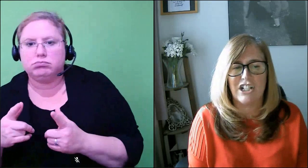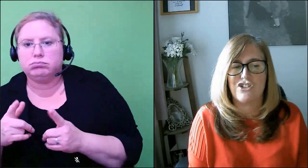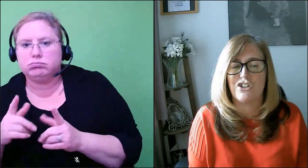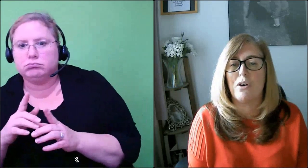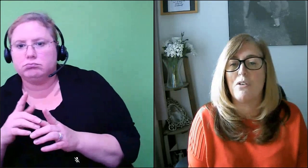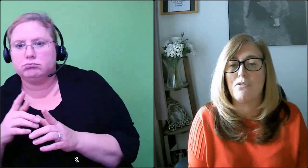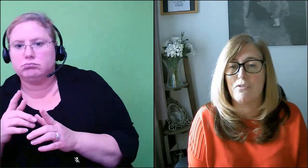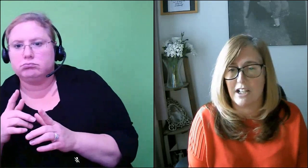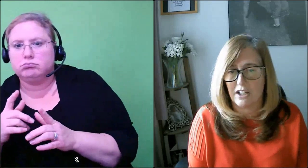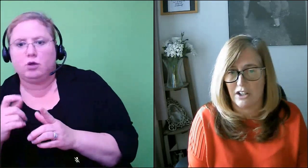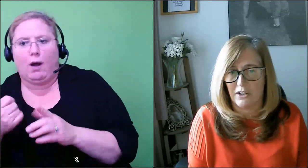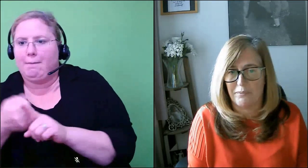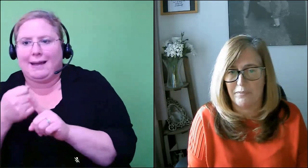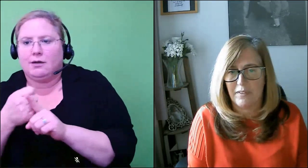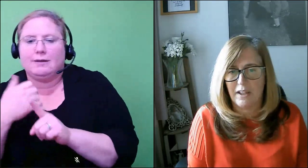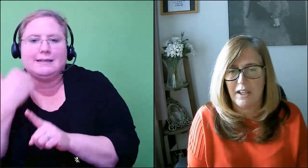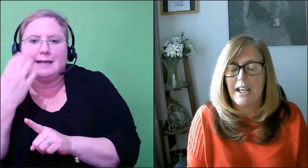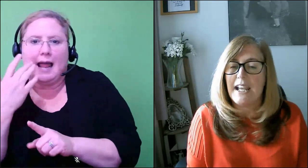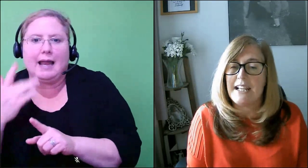effect if it's likely to reoccur.